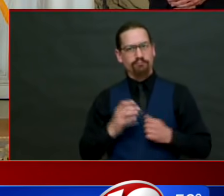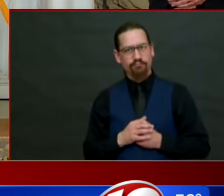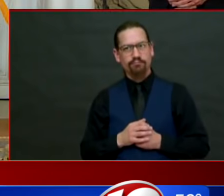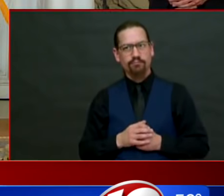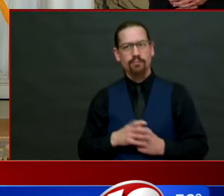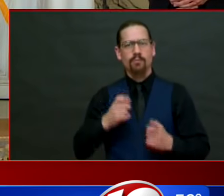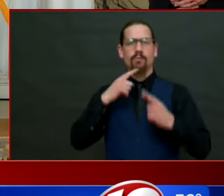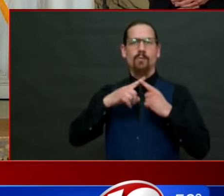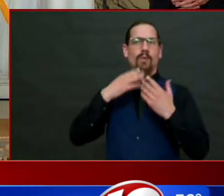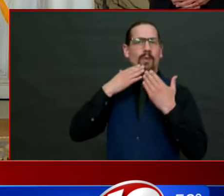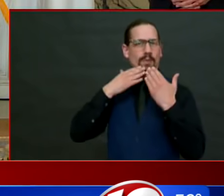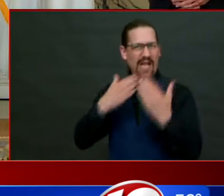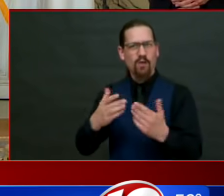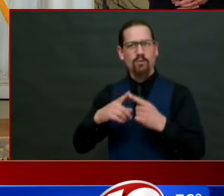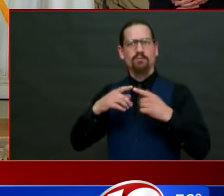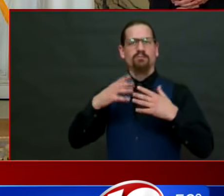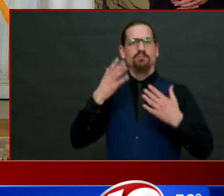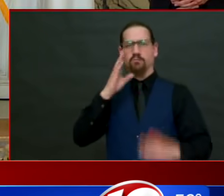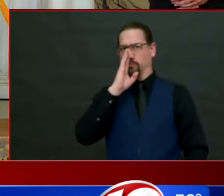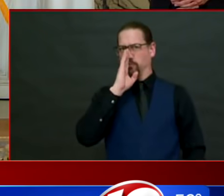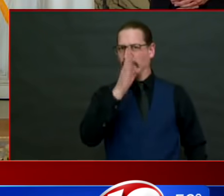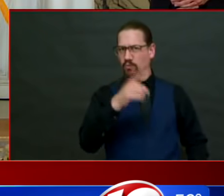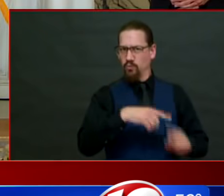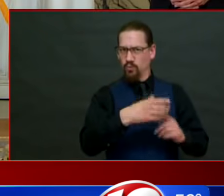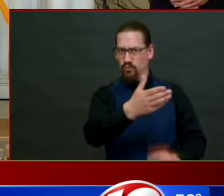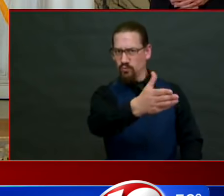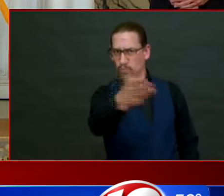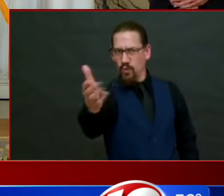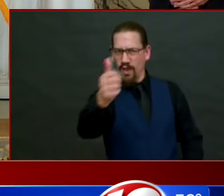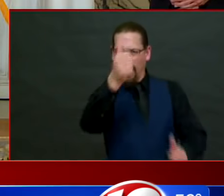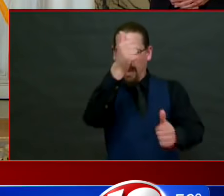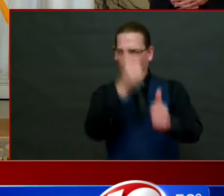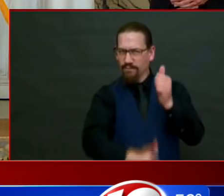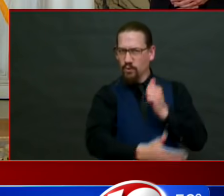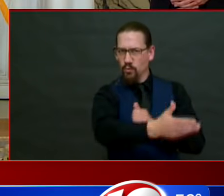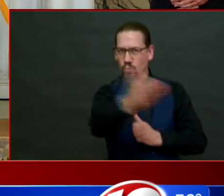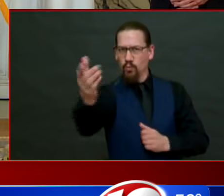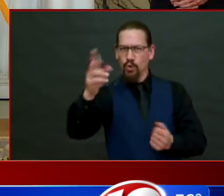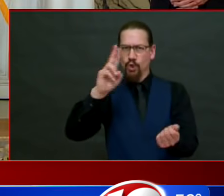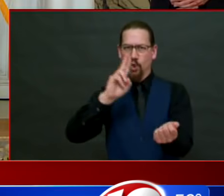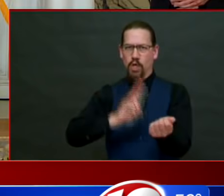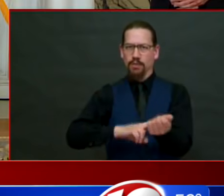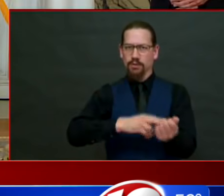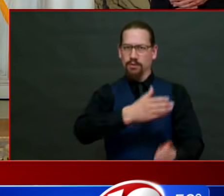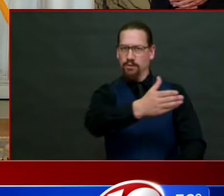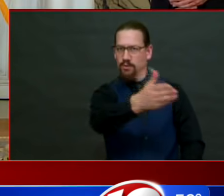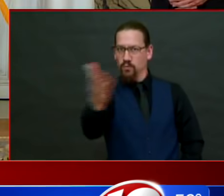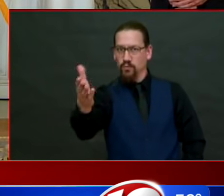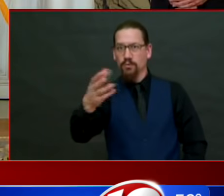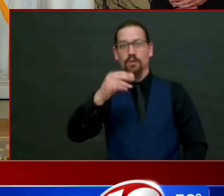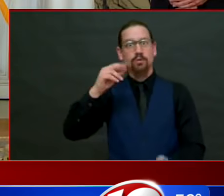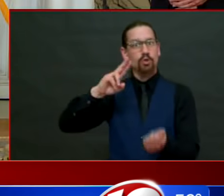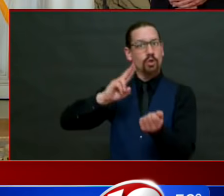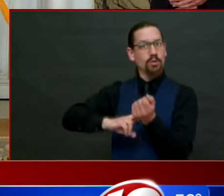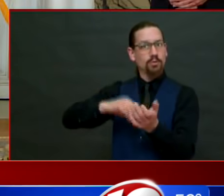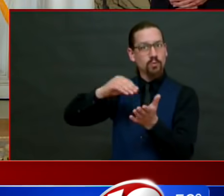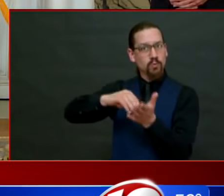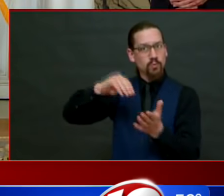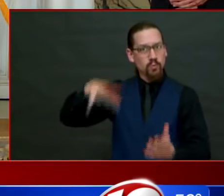TODAY I SIGNED AN OFFICIAL PROCLAMATION RECOGNIZING NURSES WEEK. I WANT TO SAY THANK YOU DIRECTLY